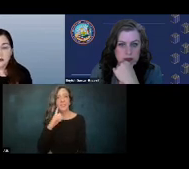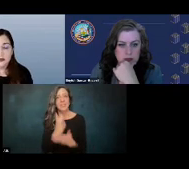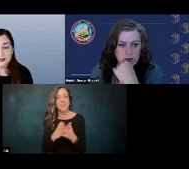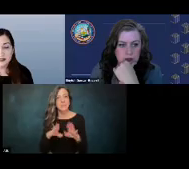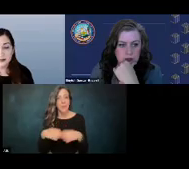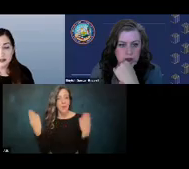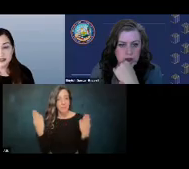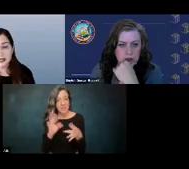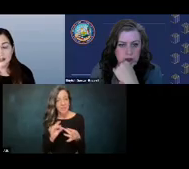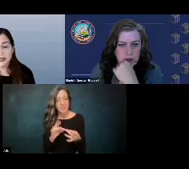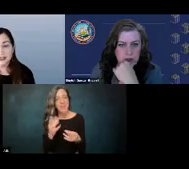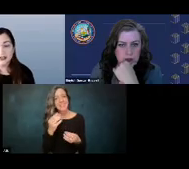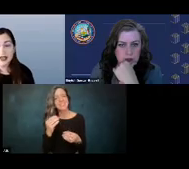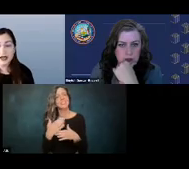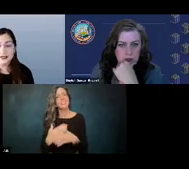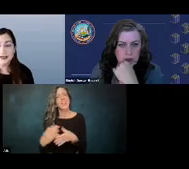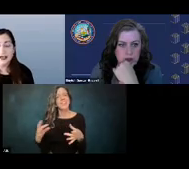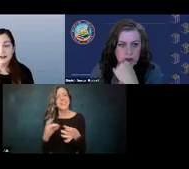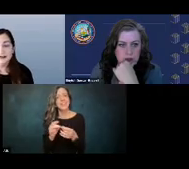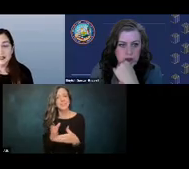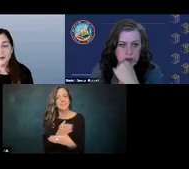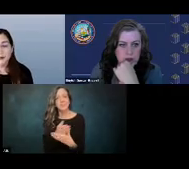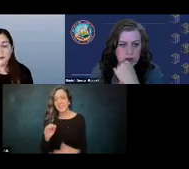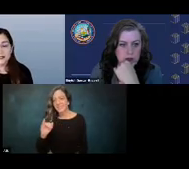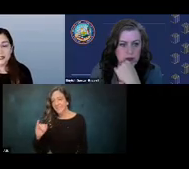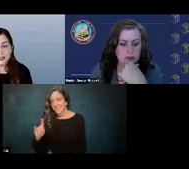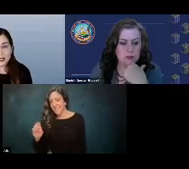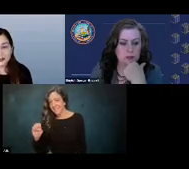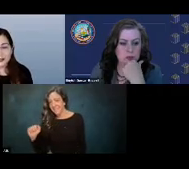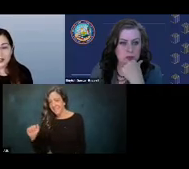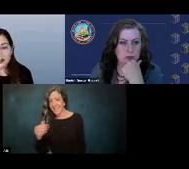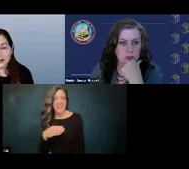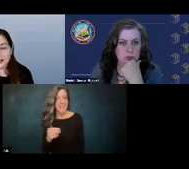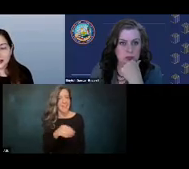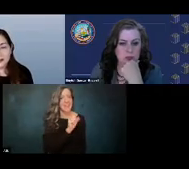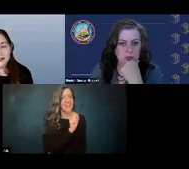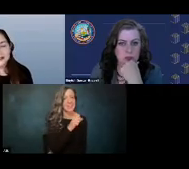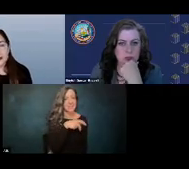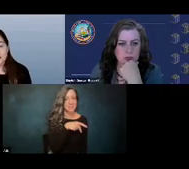Individuals with Disabilities Education Act and the State Performance Indicators along with a